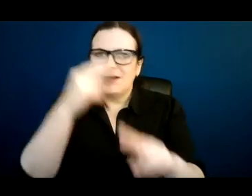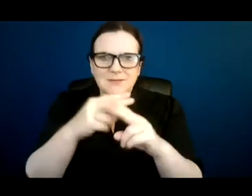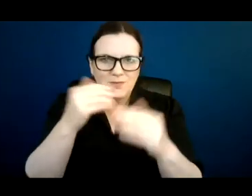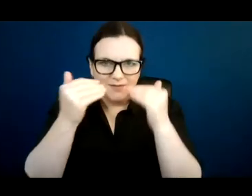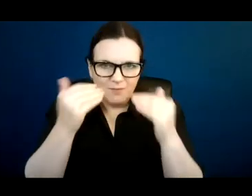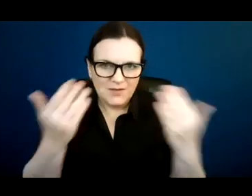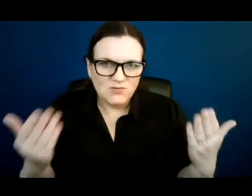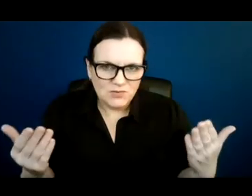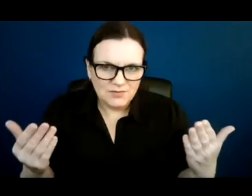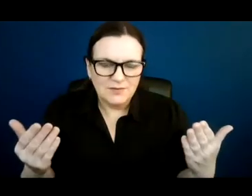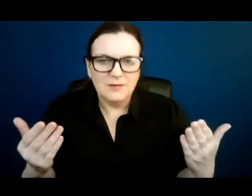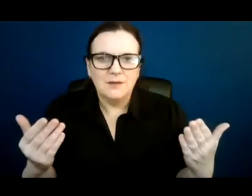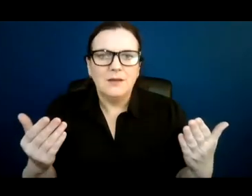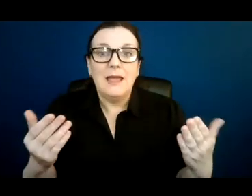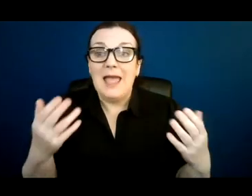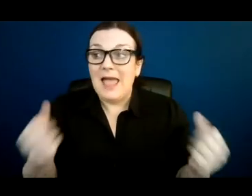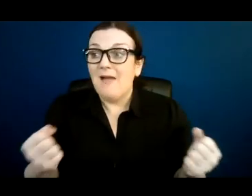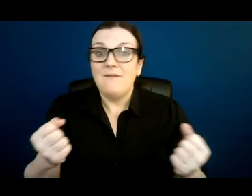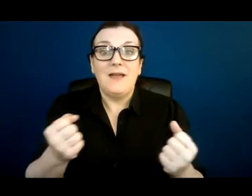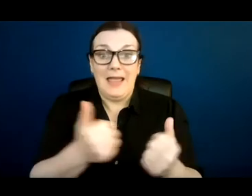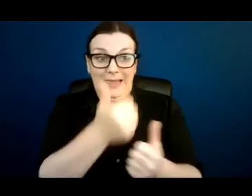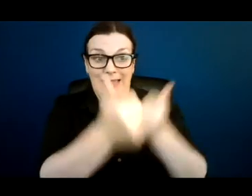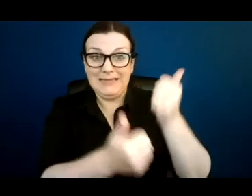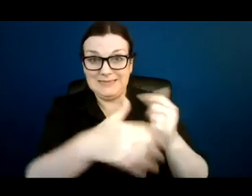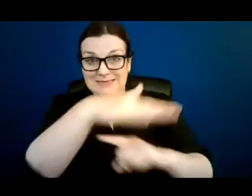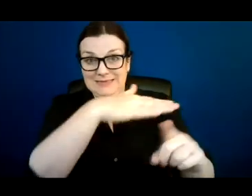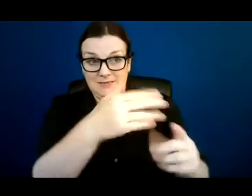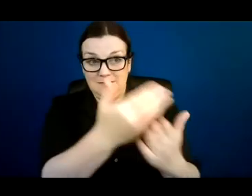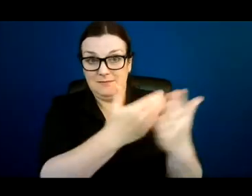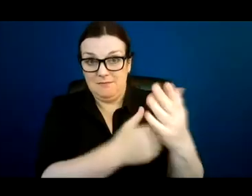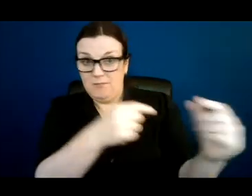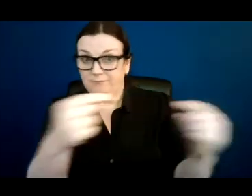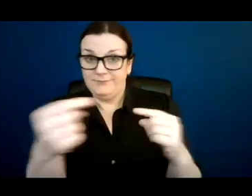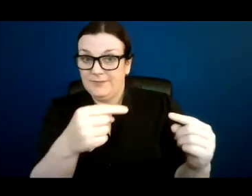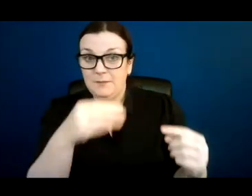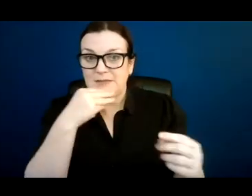if there is a litigation open, they'll have to change a certificate, they'll have to bring new